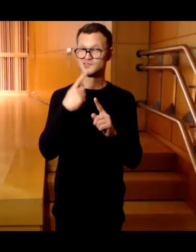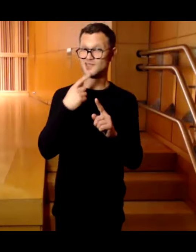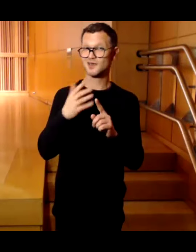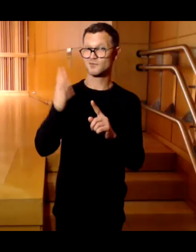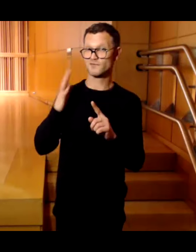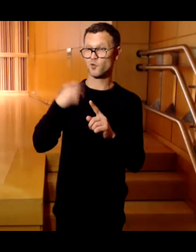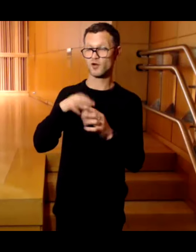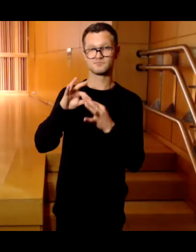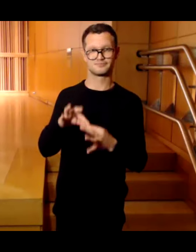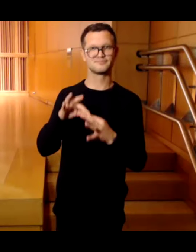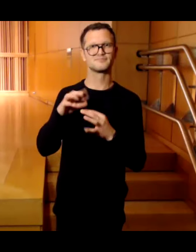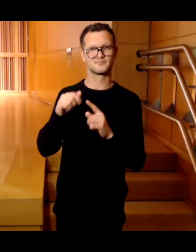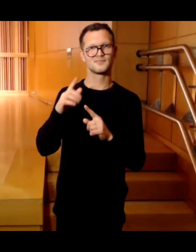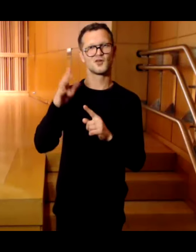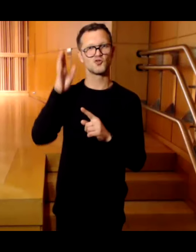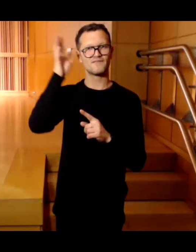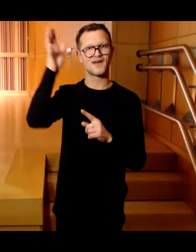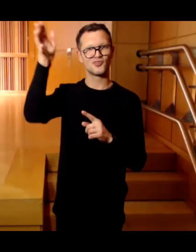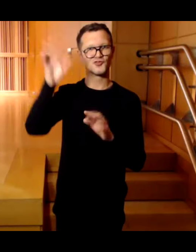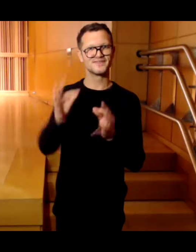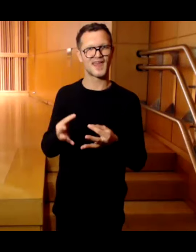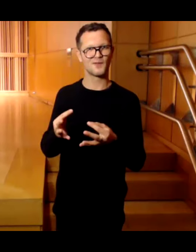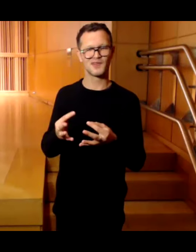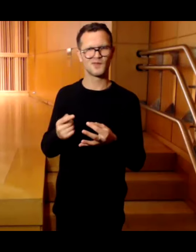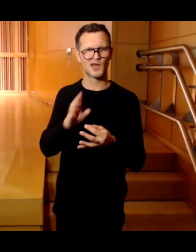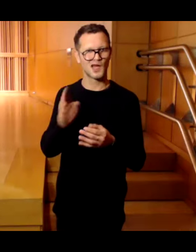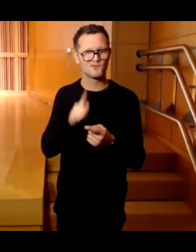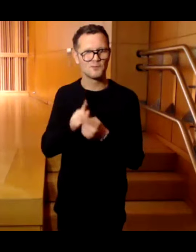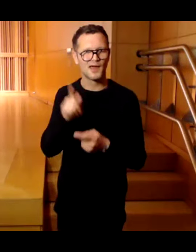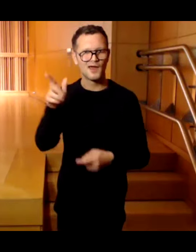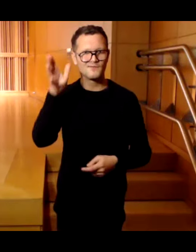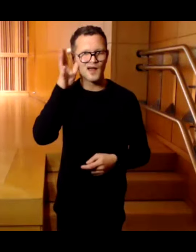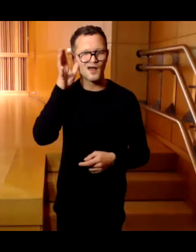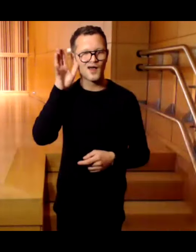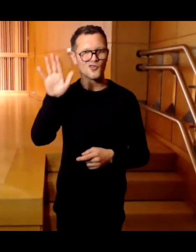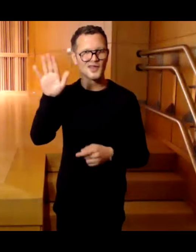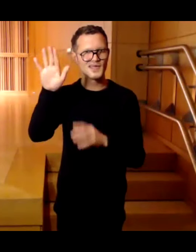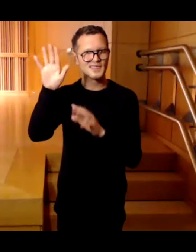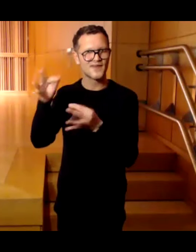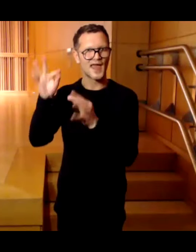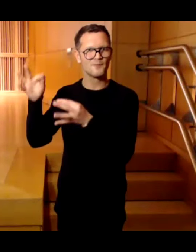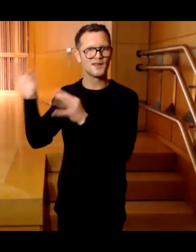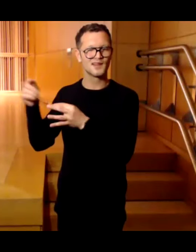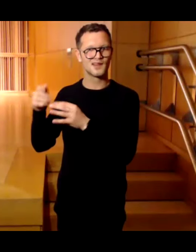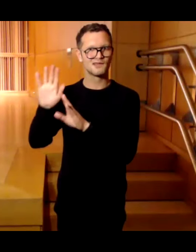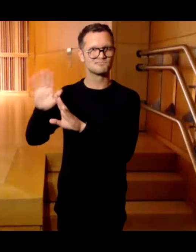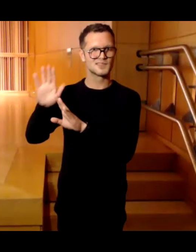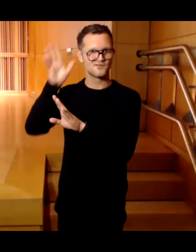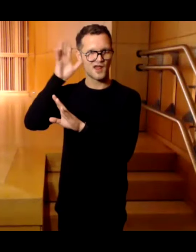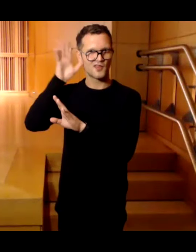The only problem was that I had never met my grandfather, nor had my father. His paternity had been a mystery all his days.